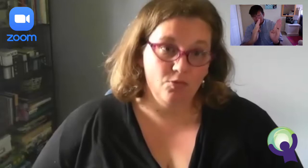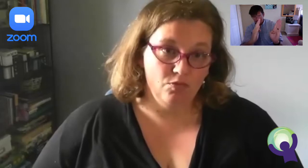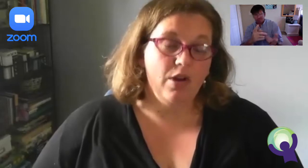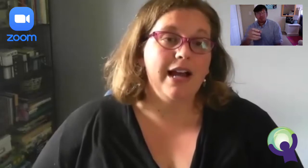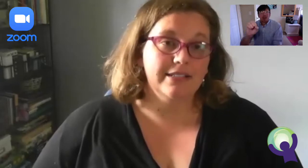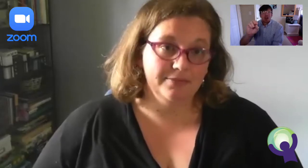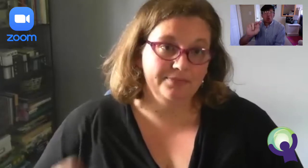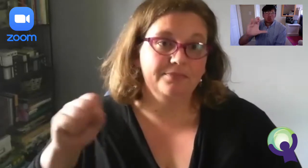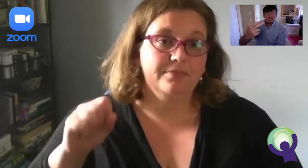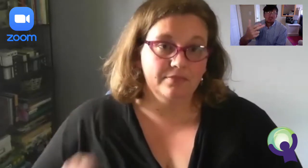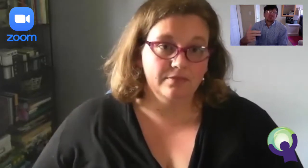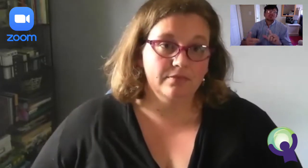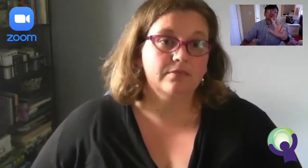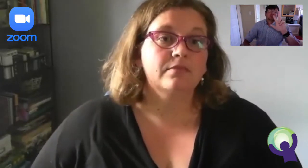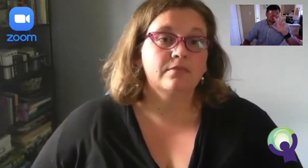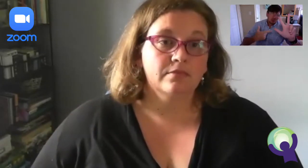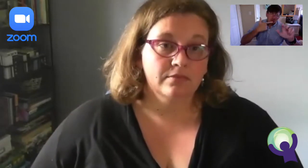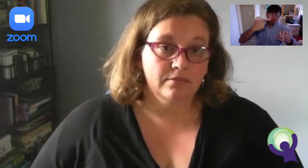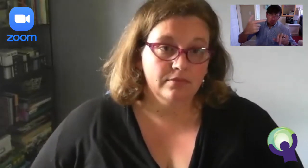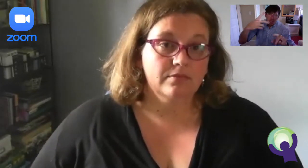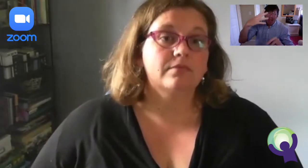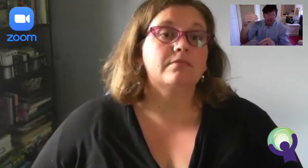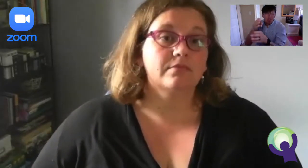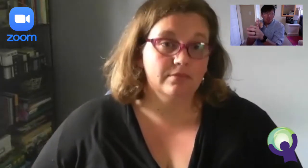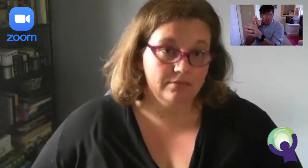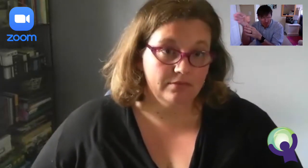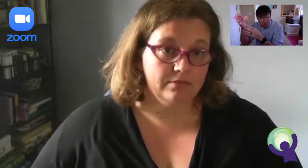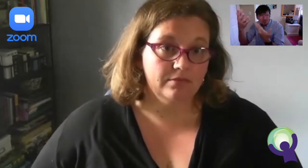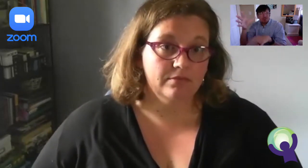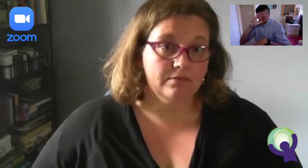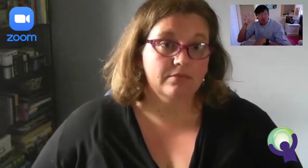about zero the 21 and the Outreach was like three to twenty one